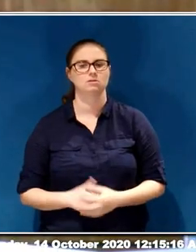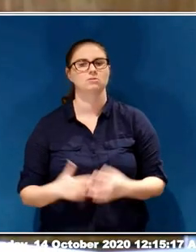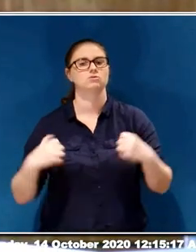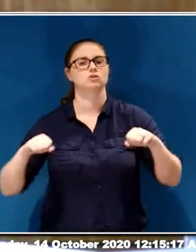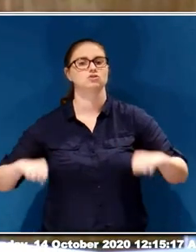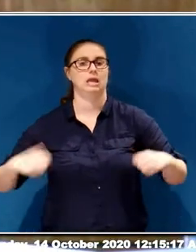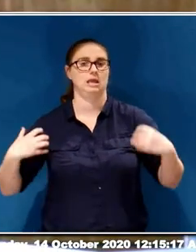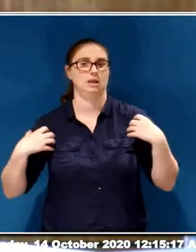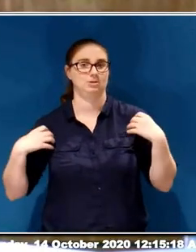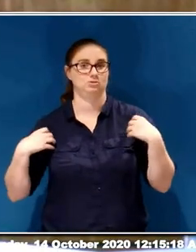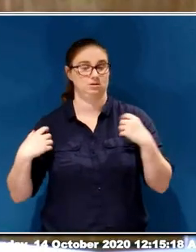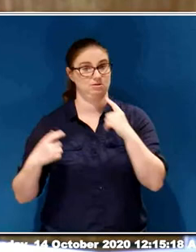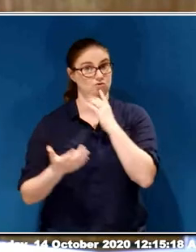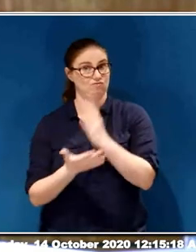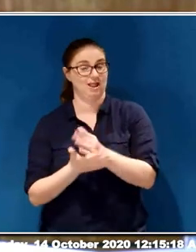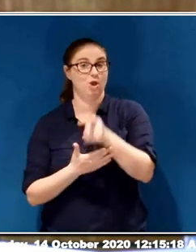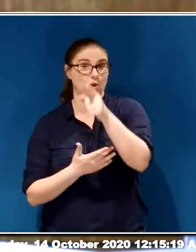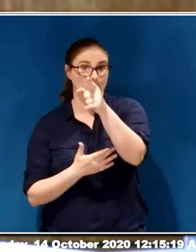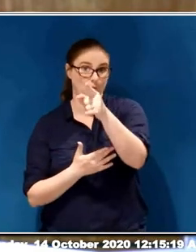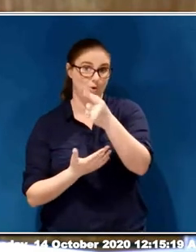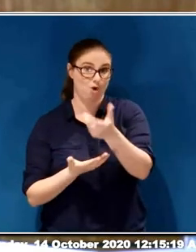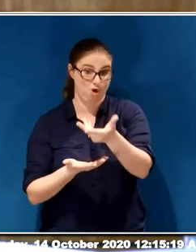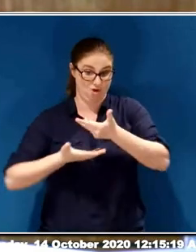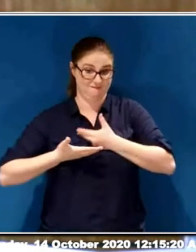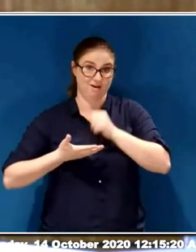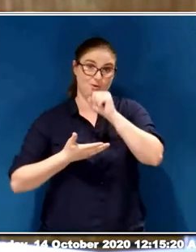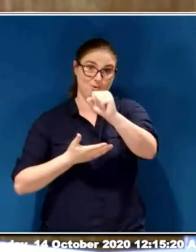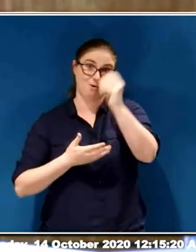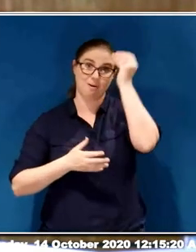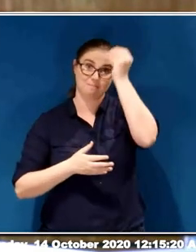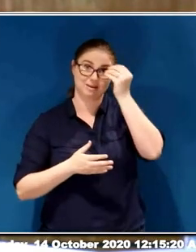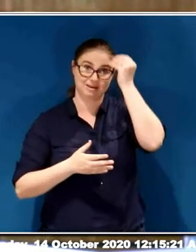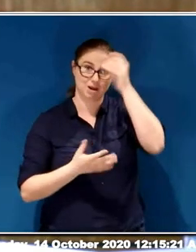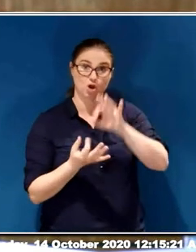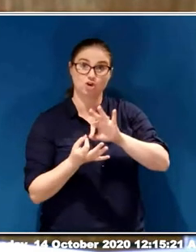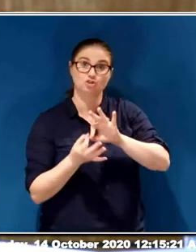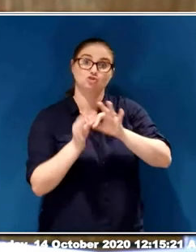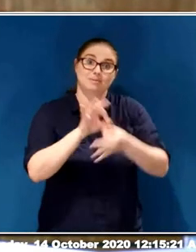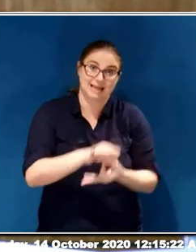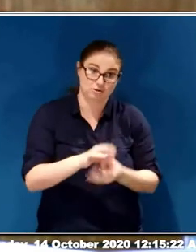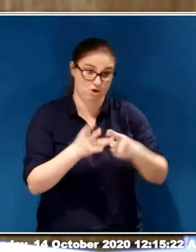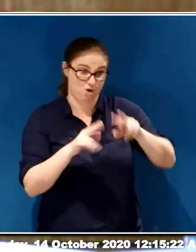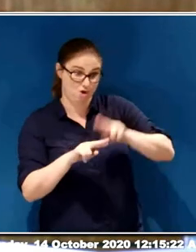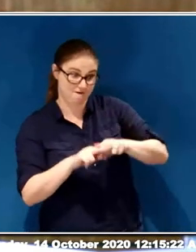DR de BRUIN: That is how I understand them. I'm not a lawyer but that's how I understand the standards.